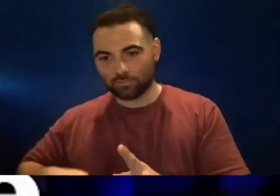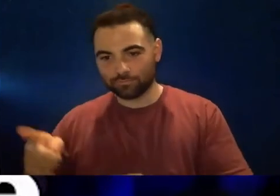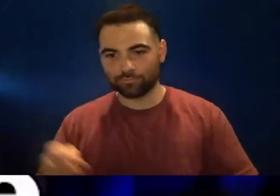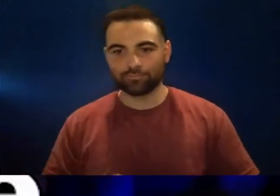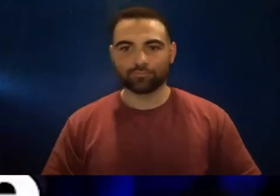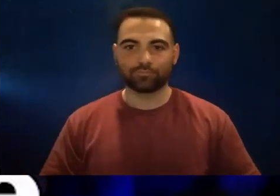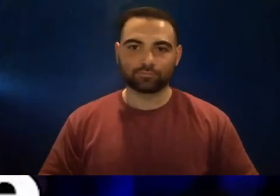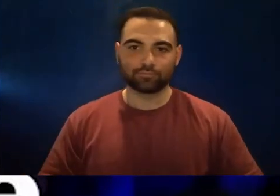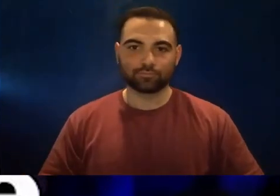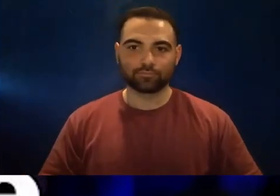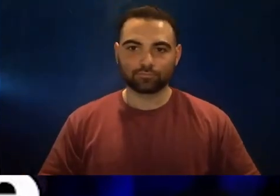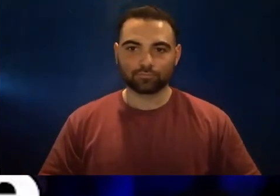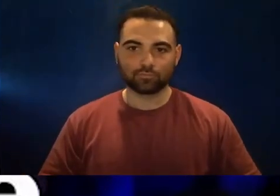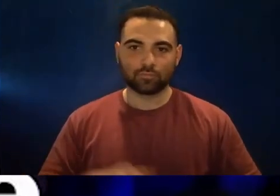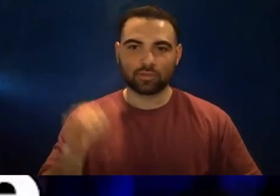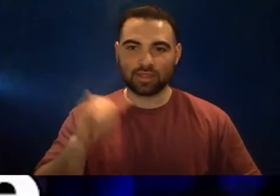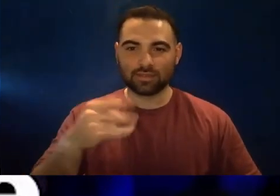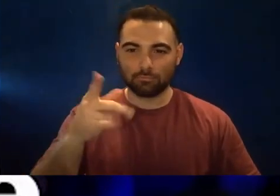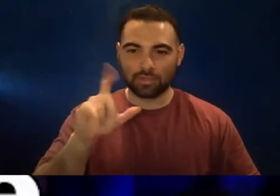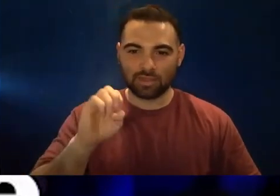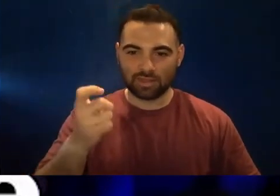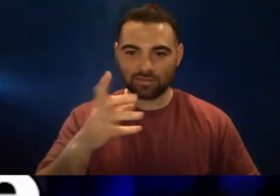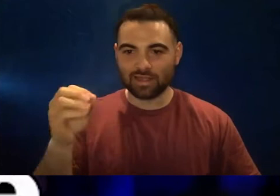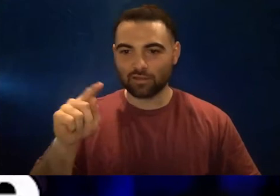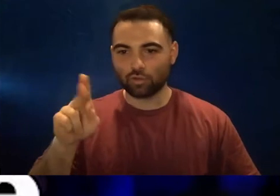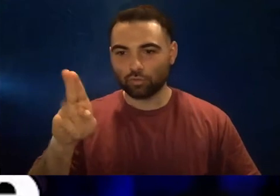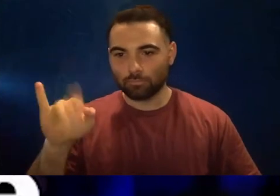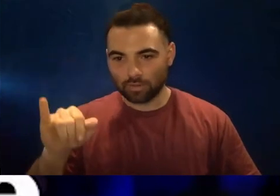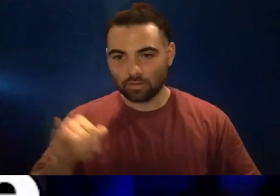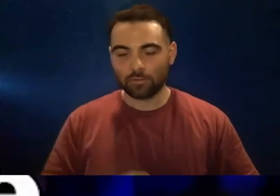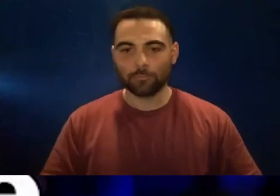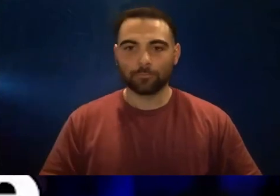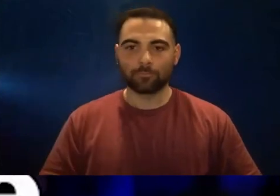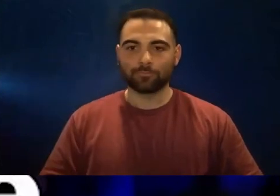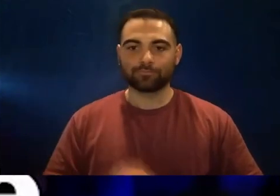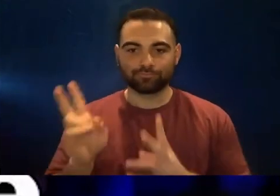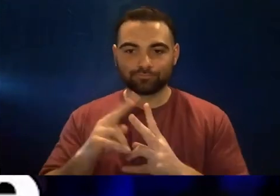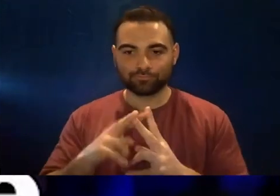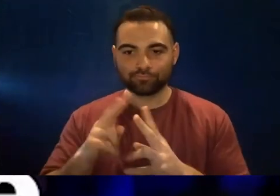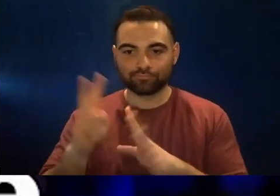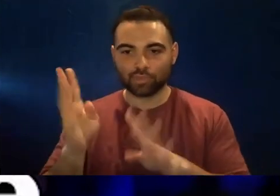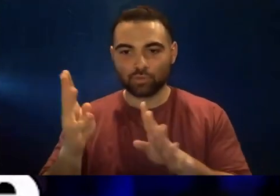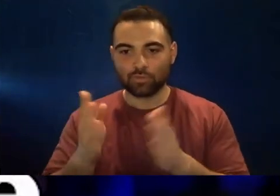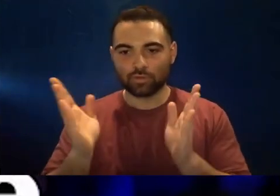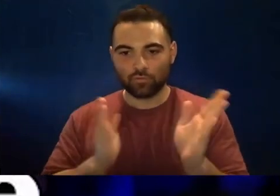So that's on Plex and Tubi. Those are streaming services that have advertisements.